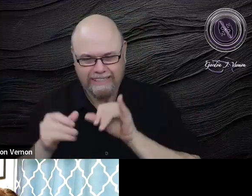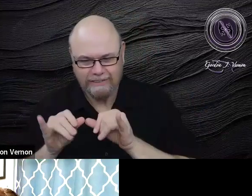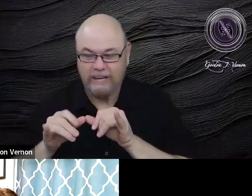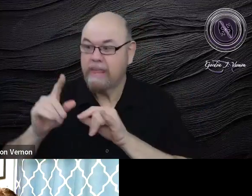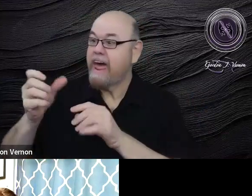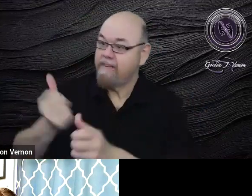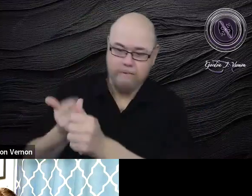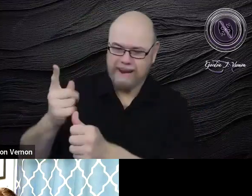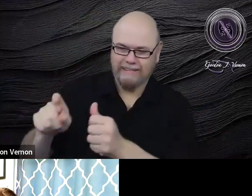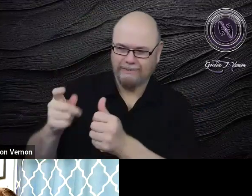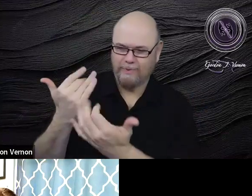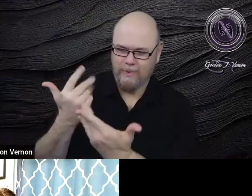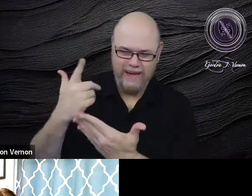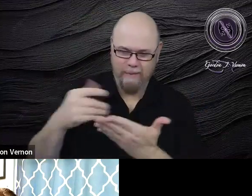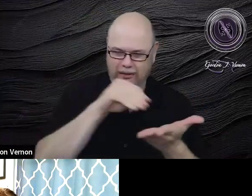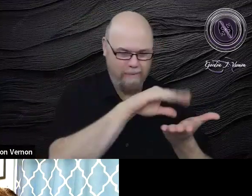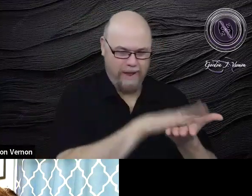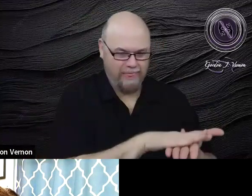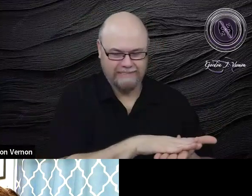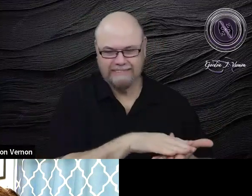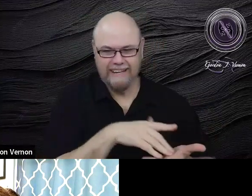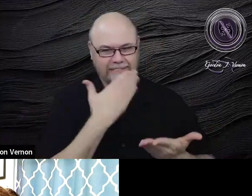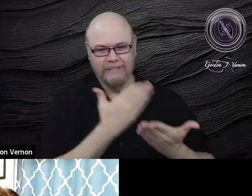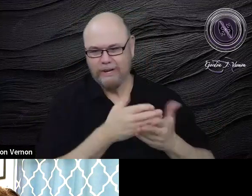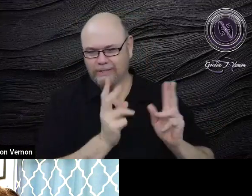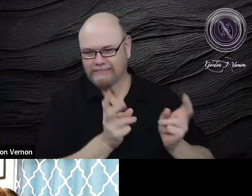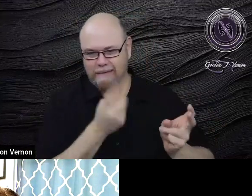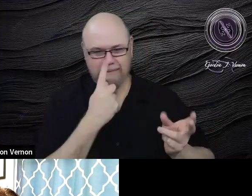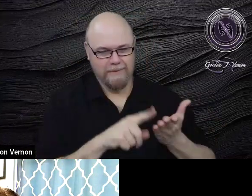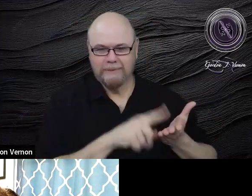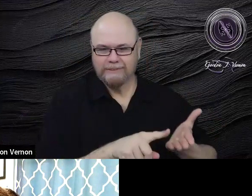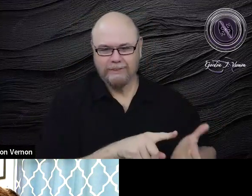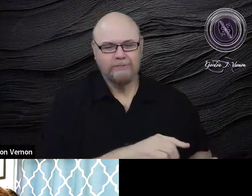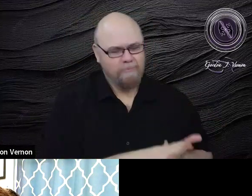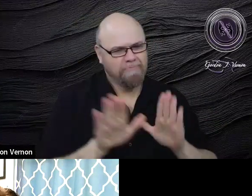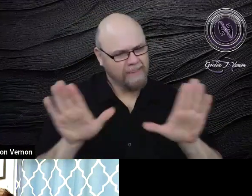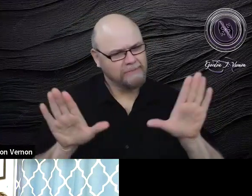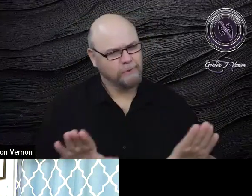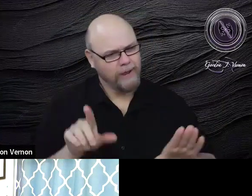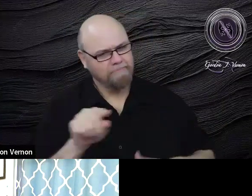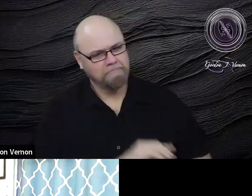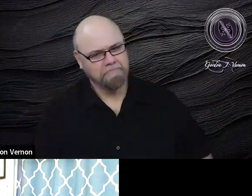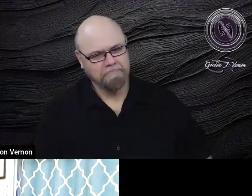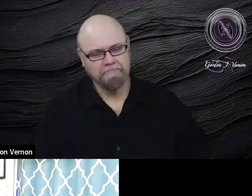in previous research. And replicating previous studies, we find that higher levels of neuroticism